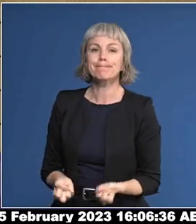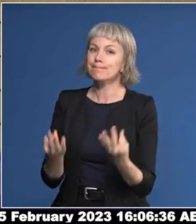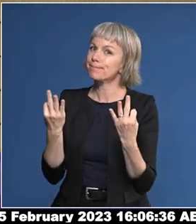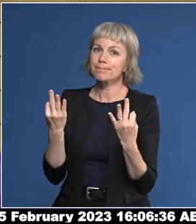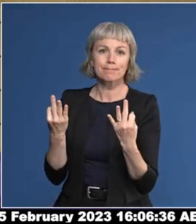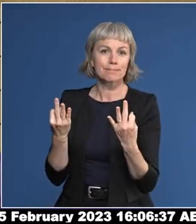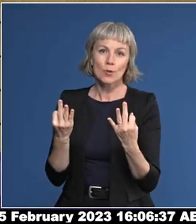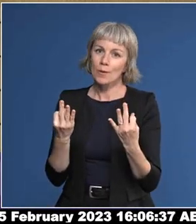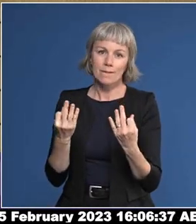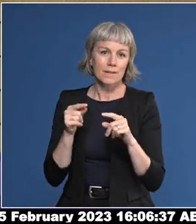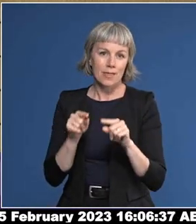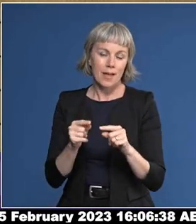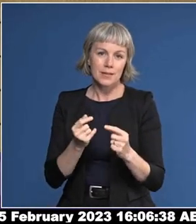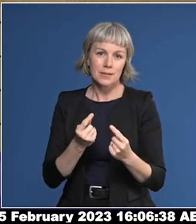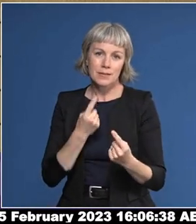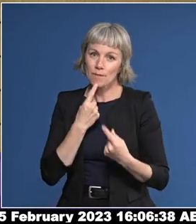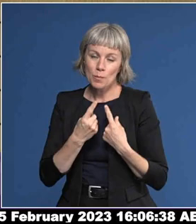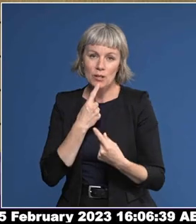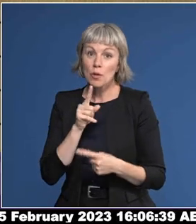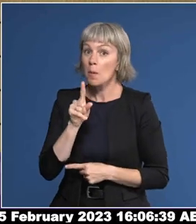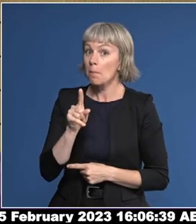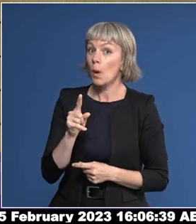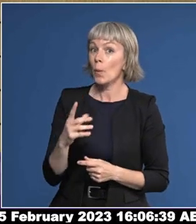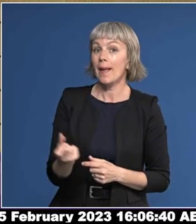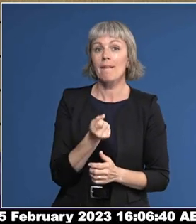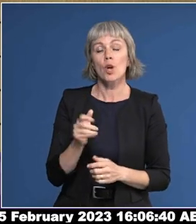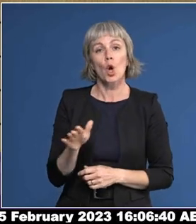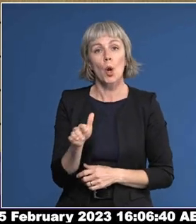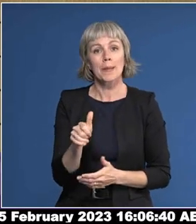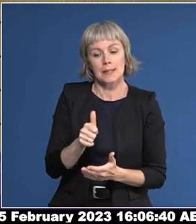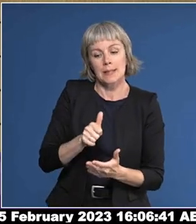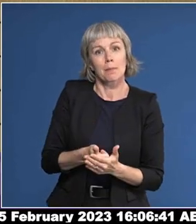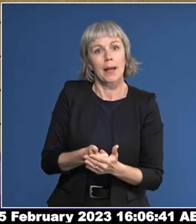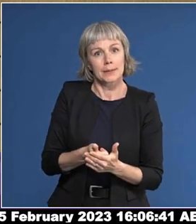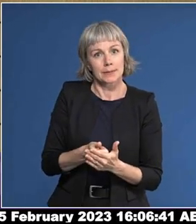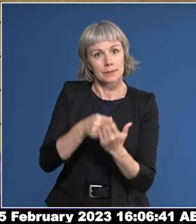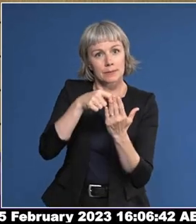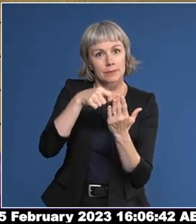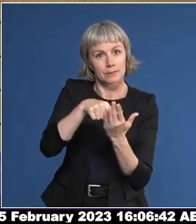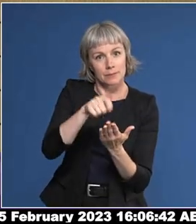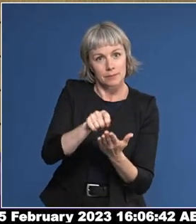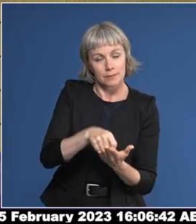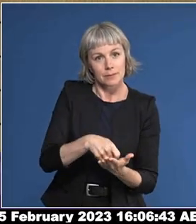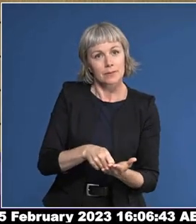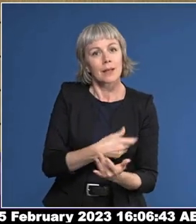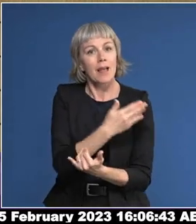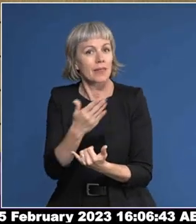What we do is a competency-based framework. So we are able to say at the end of the training, this individual who has completed